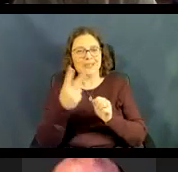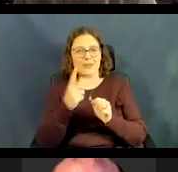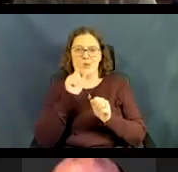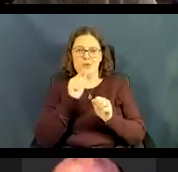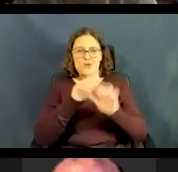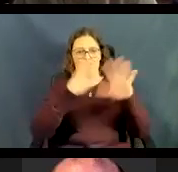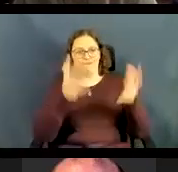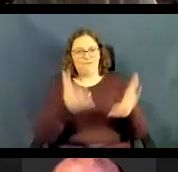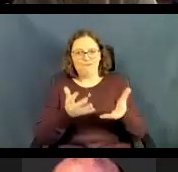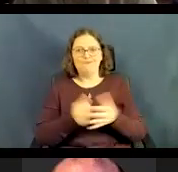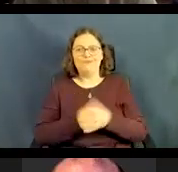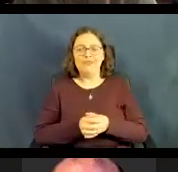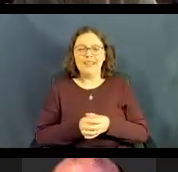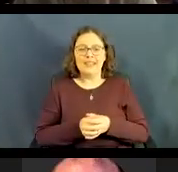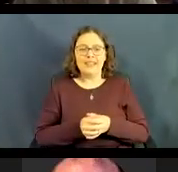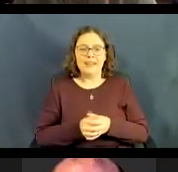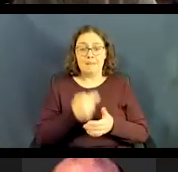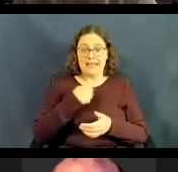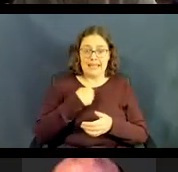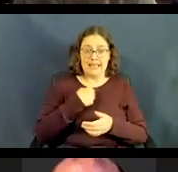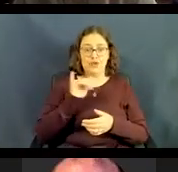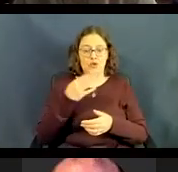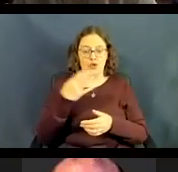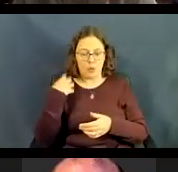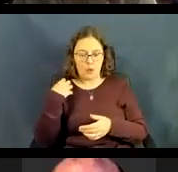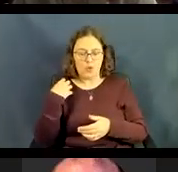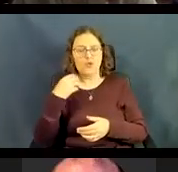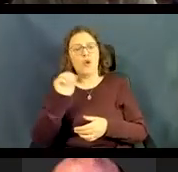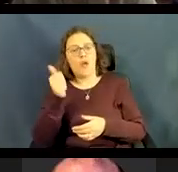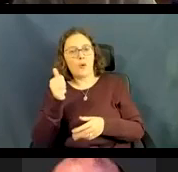For example, looking at the homepage, if you don't want to use this big text box.